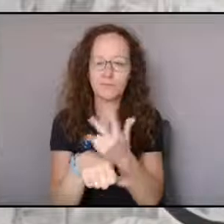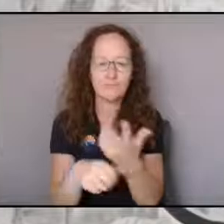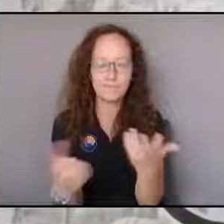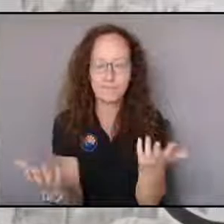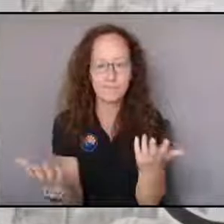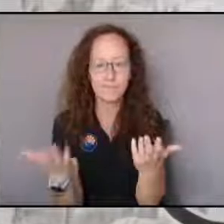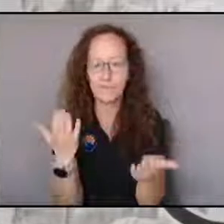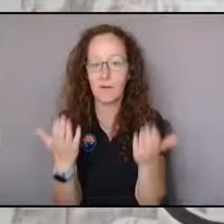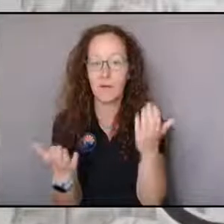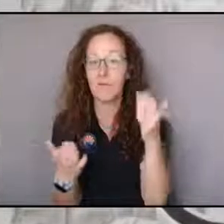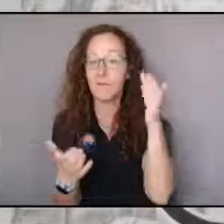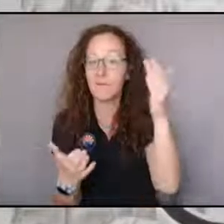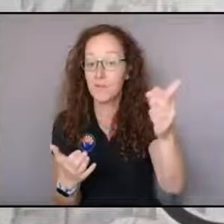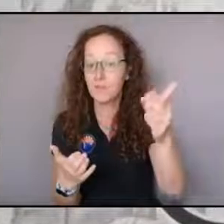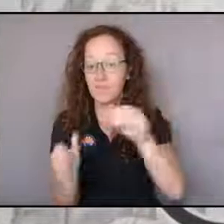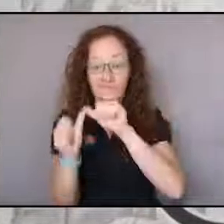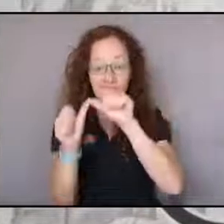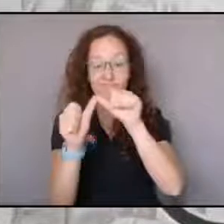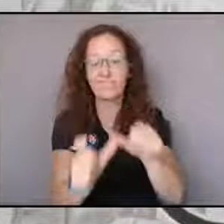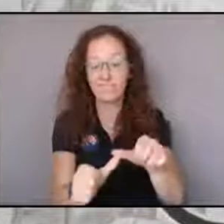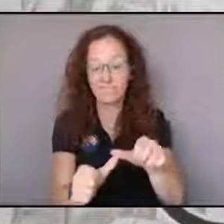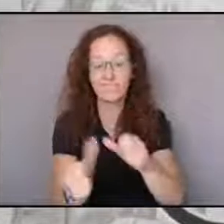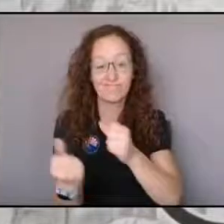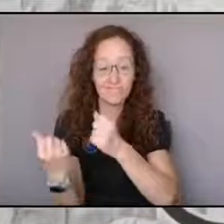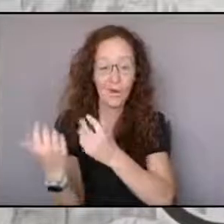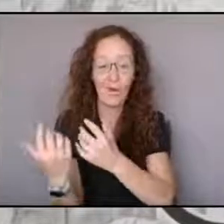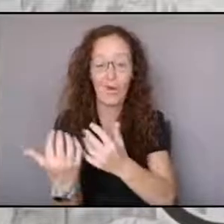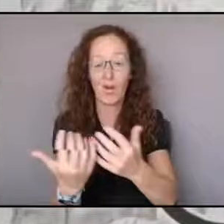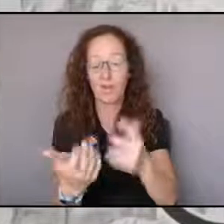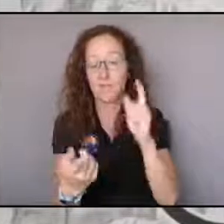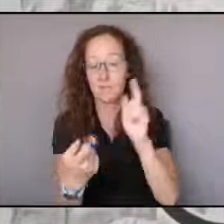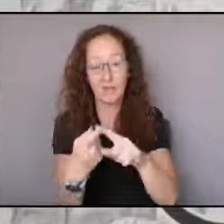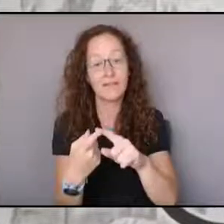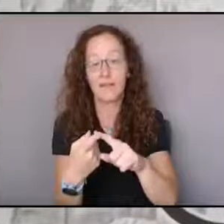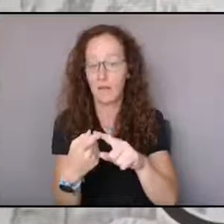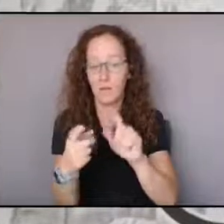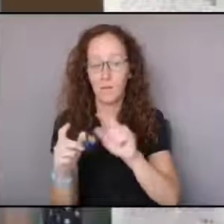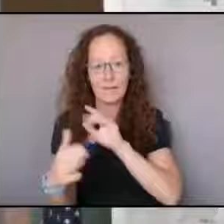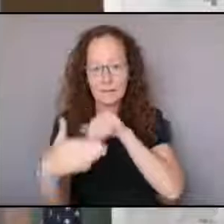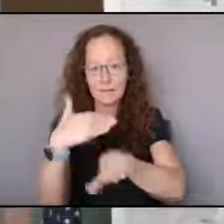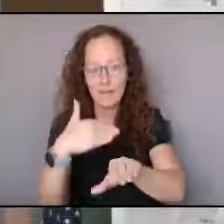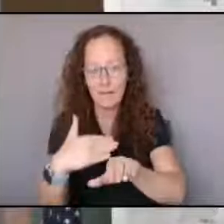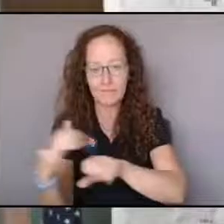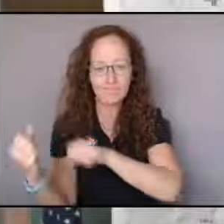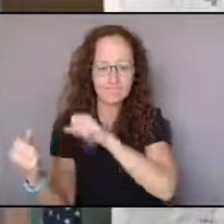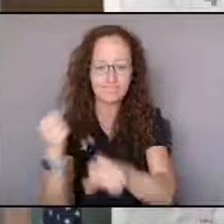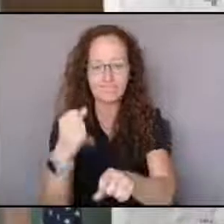COUPLE DAYS AND PROBABLY INTO THE FUTURE A LITTLE LONGER UNTIL WE CAN GET IN AND DO SOMETHING WITH IT